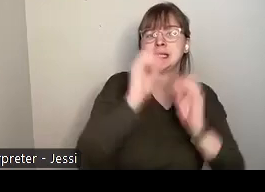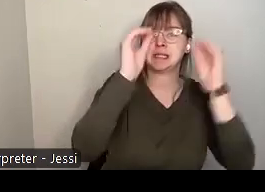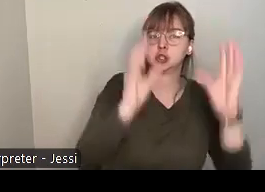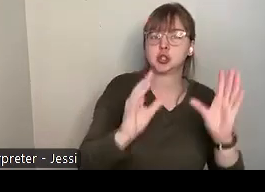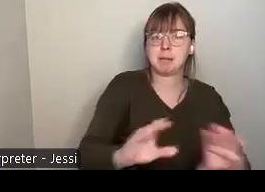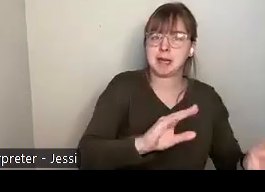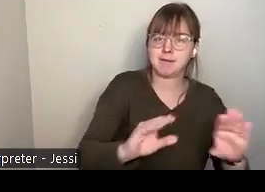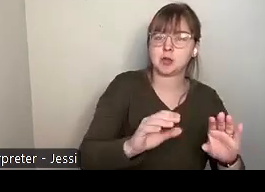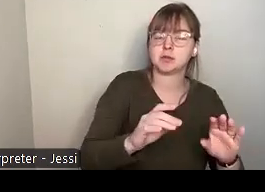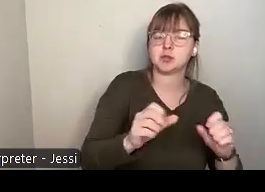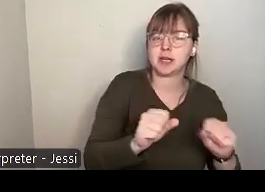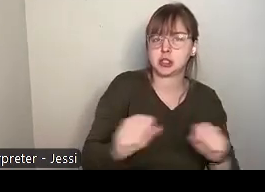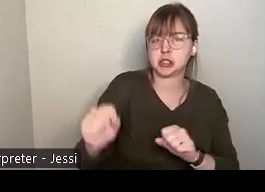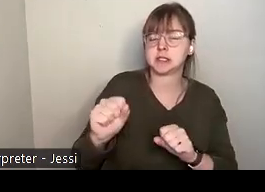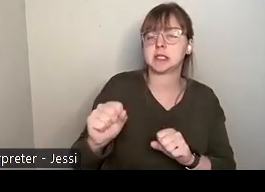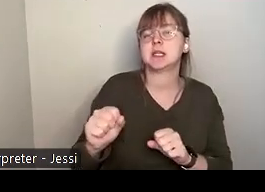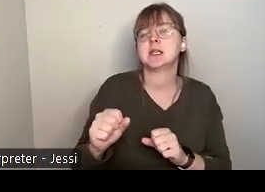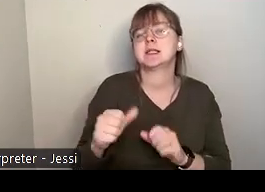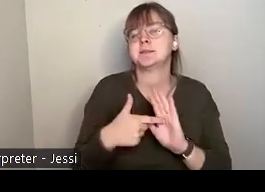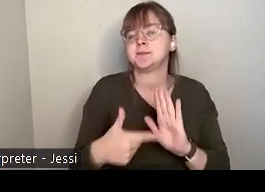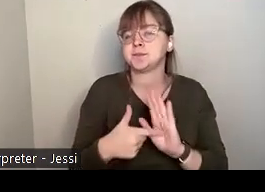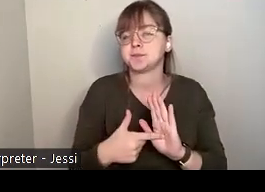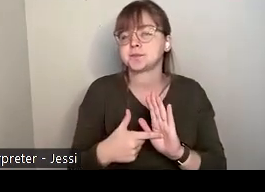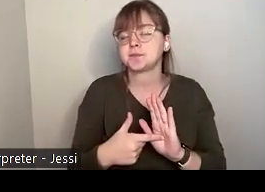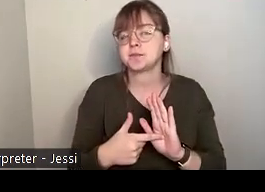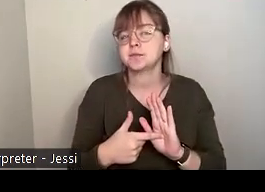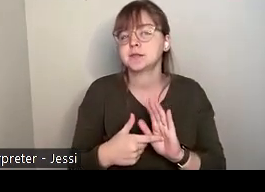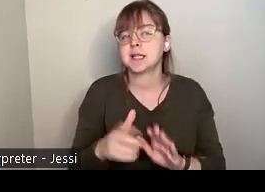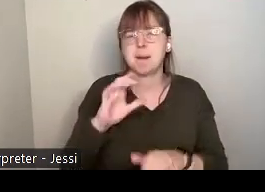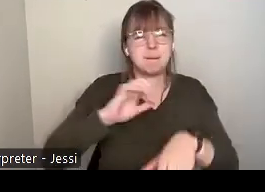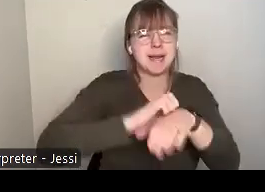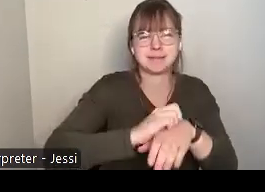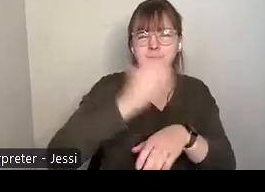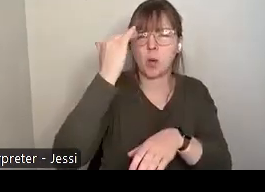biting example this might include identifying the function of the behavior um as well as ways